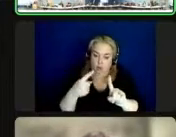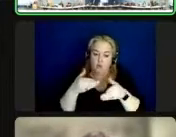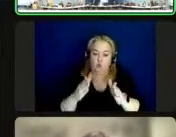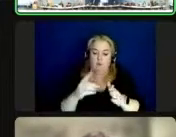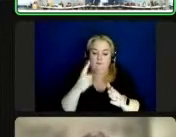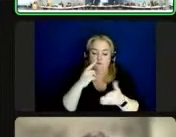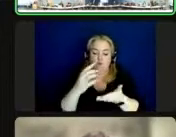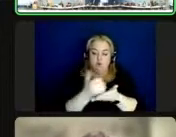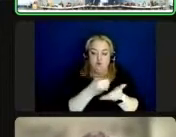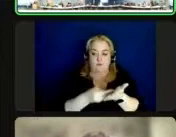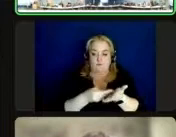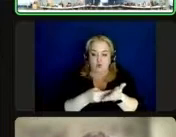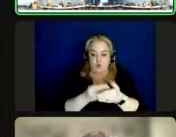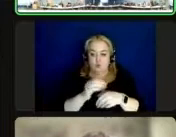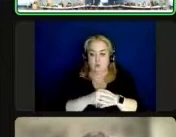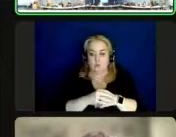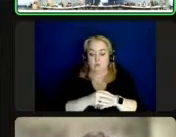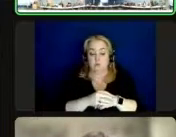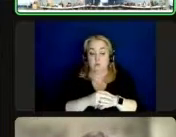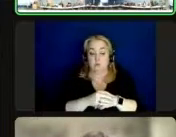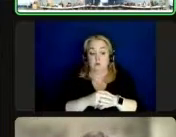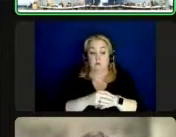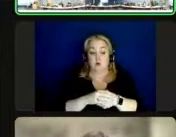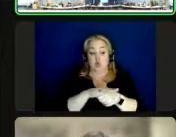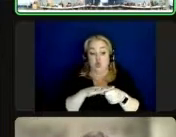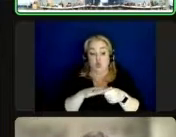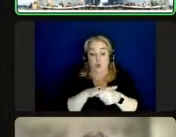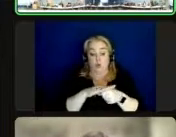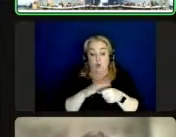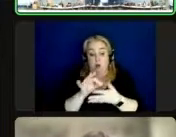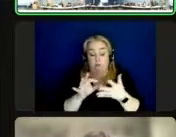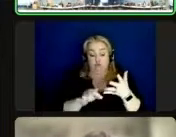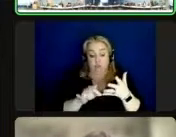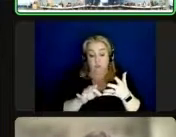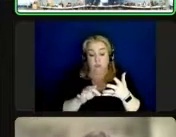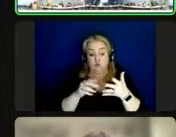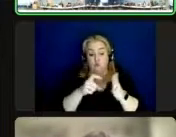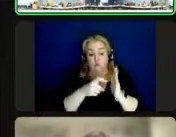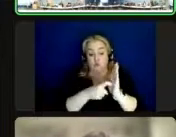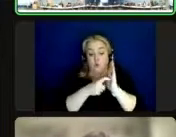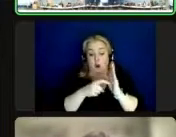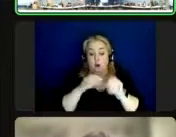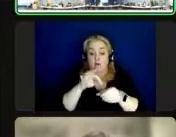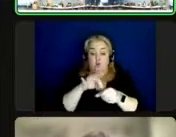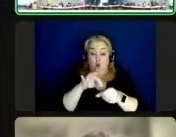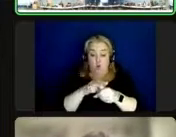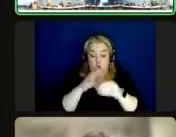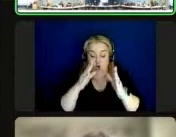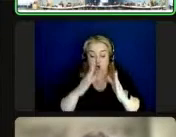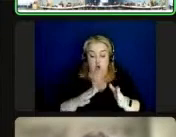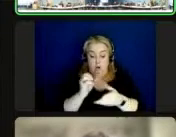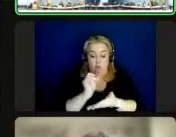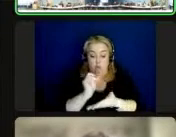OF THE LOCAL OPTION LEVY BUT TO HIGHLIGHT THAT IT SHOULD NOT BE RELIED UPON AS A SOLE SOURCE OF